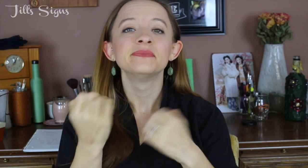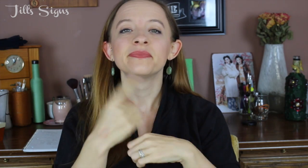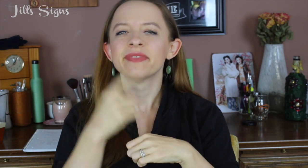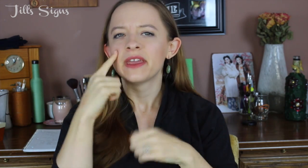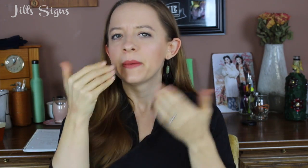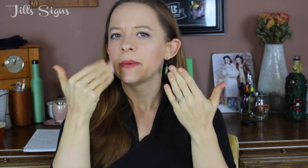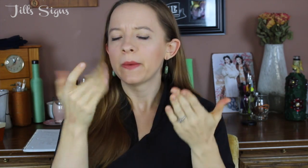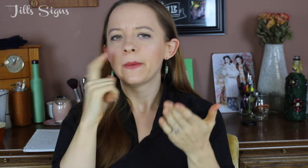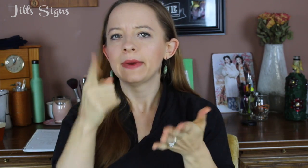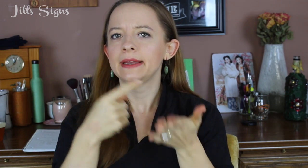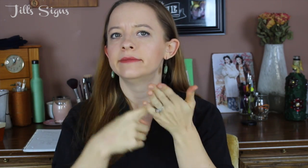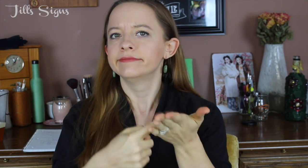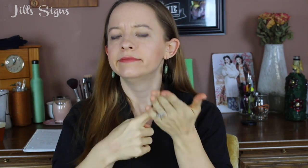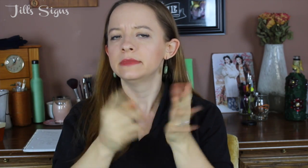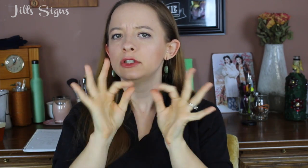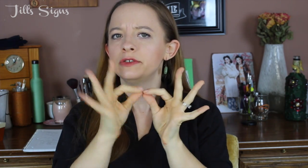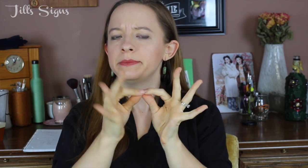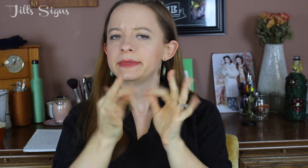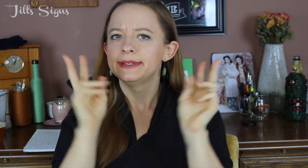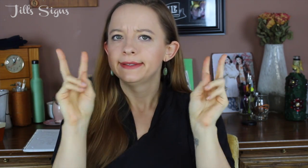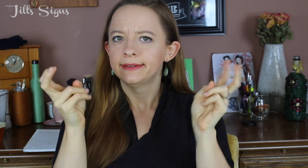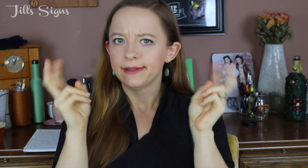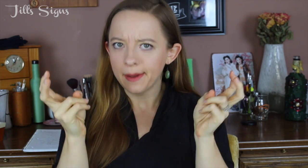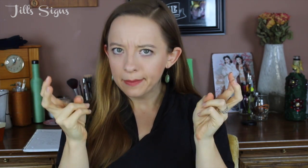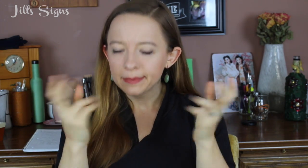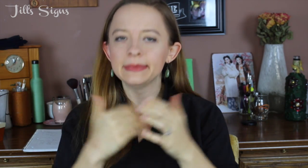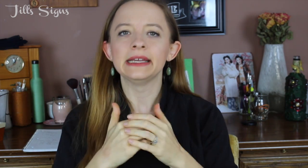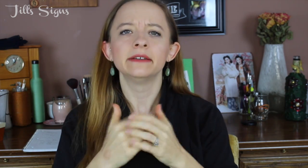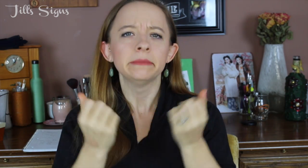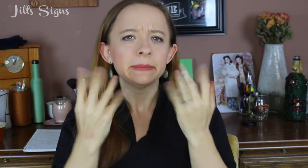So today I thought I'd go ahead and discuss an interpreteing topic.